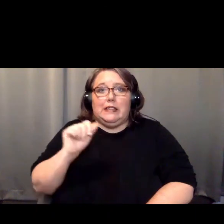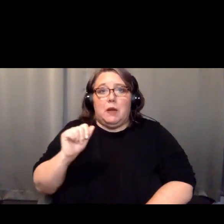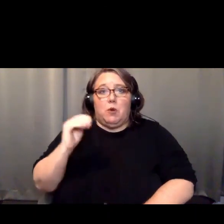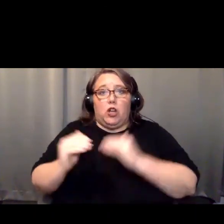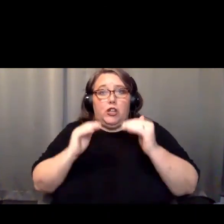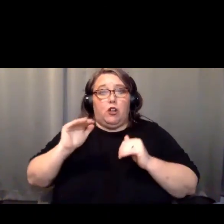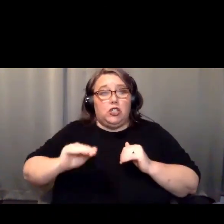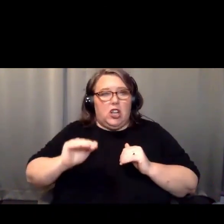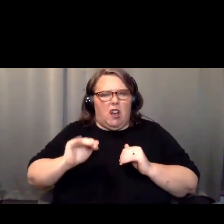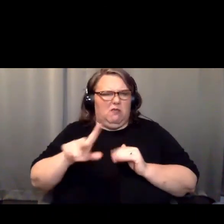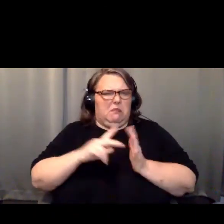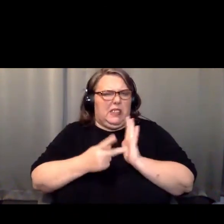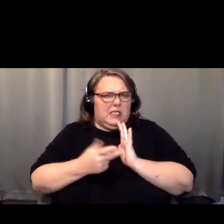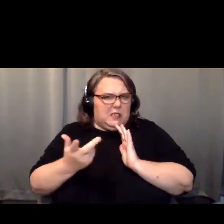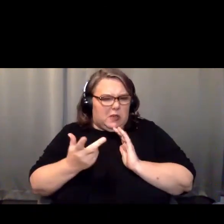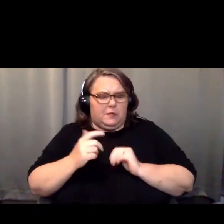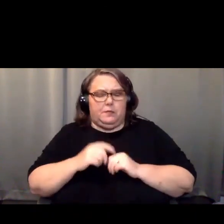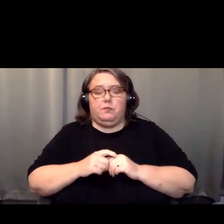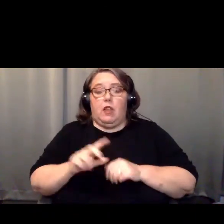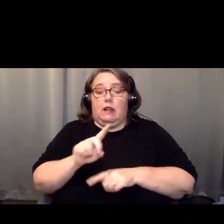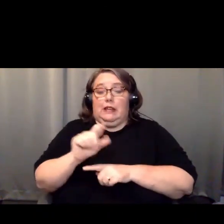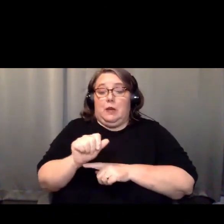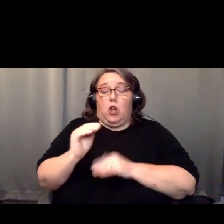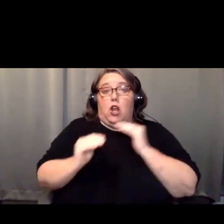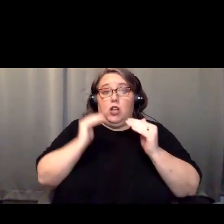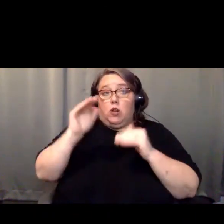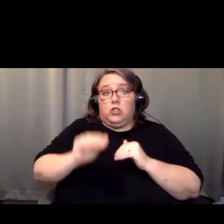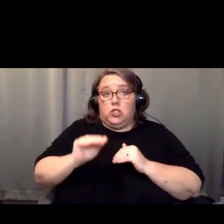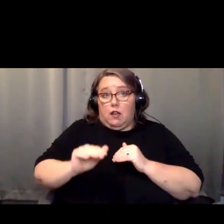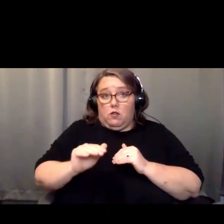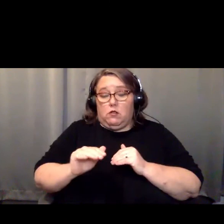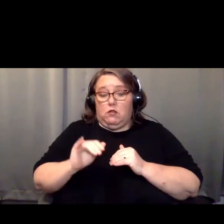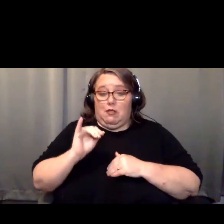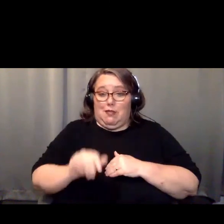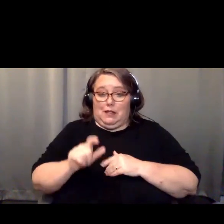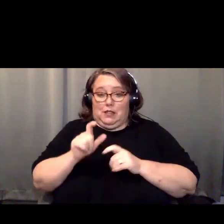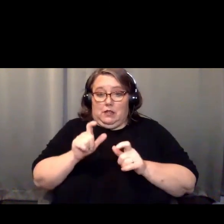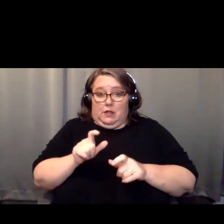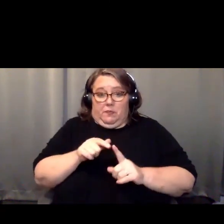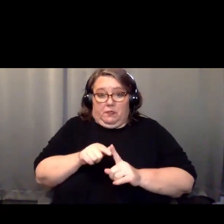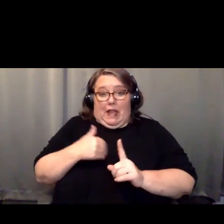So, a disabled adult child is somebody who is receiving, they have a disability that they acquired